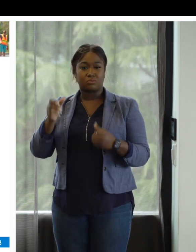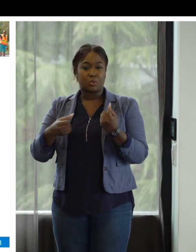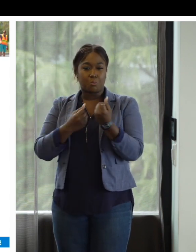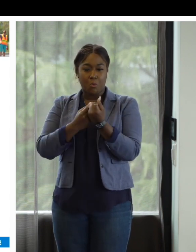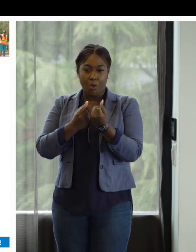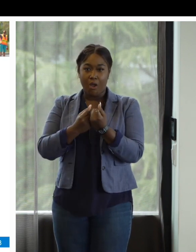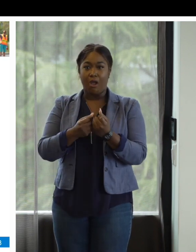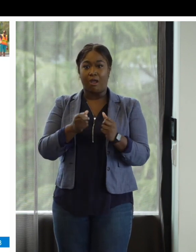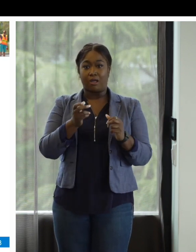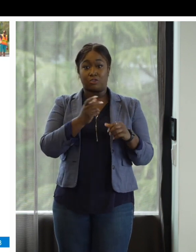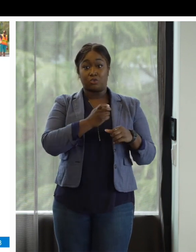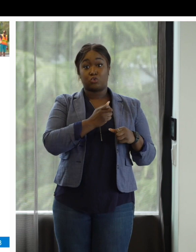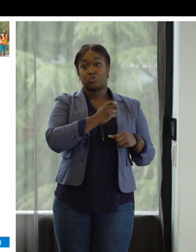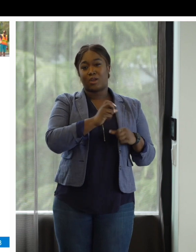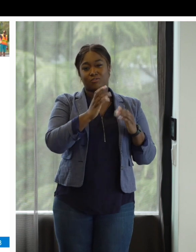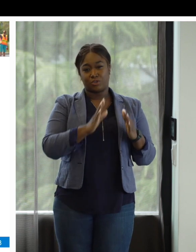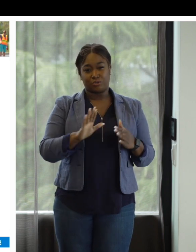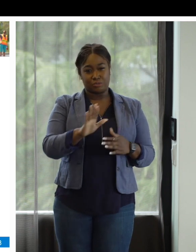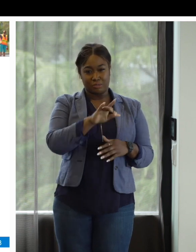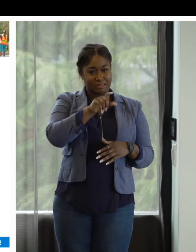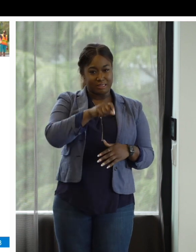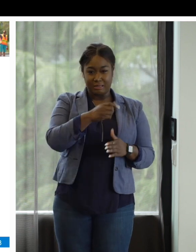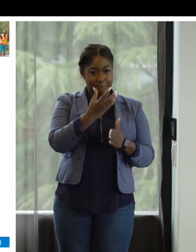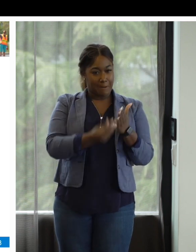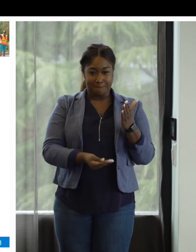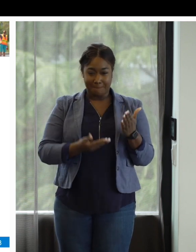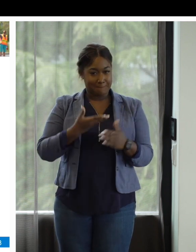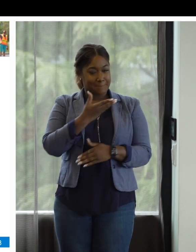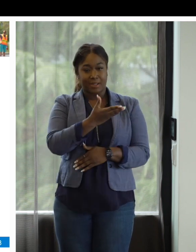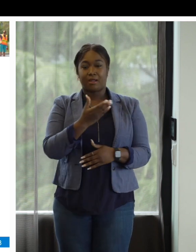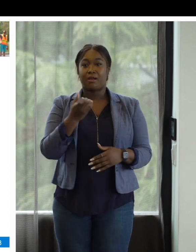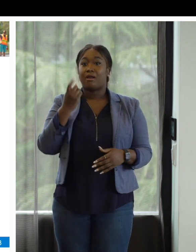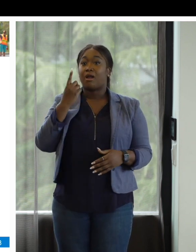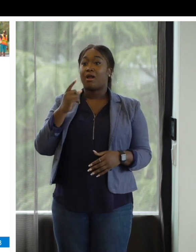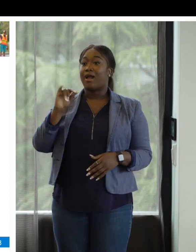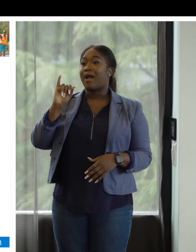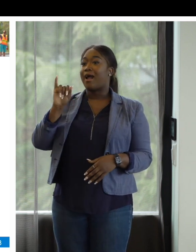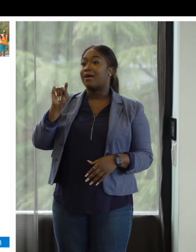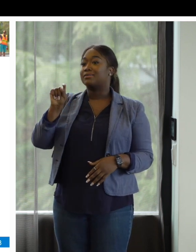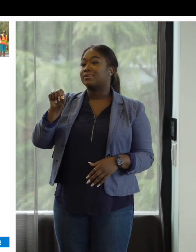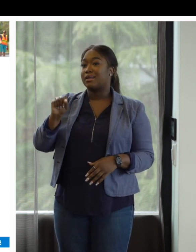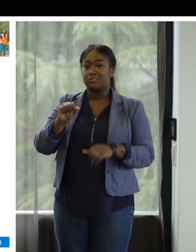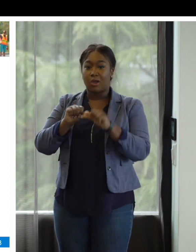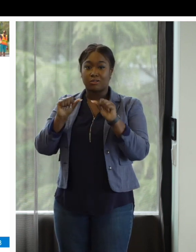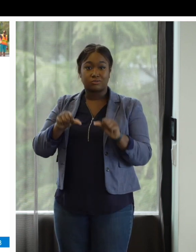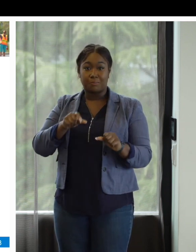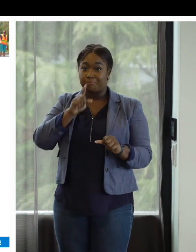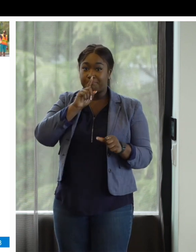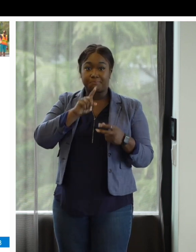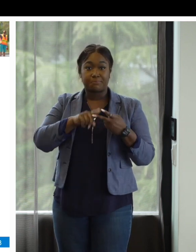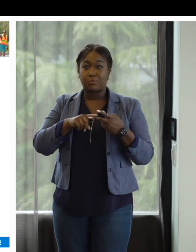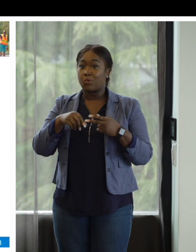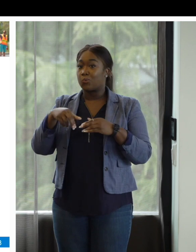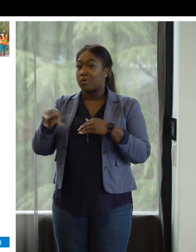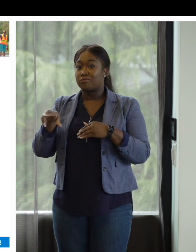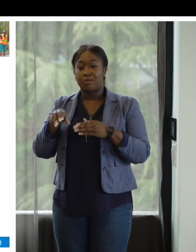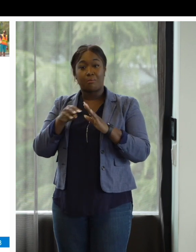travelers. So we don't have I T S architecture records models or service packages we don't have the